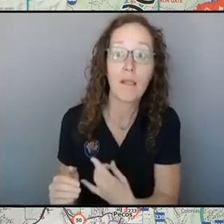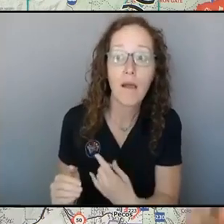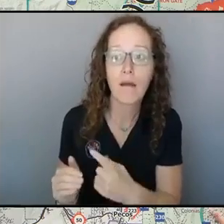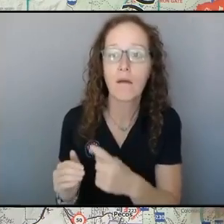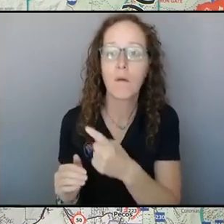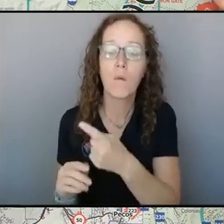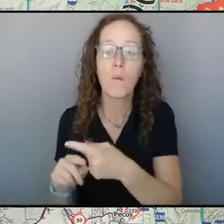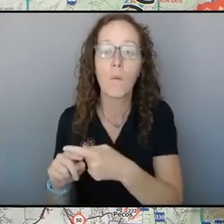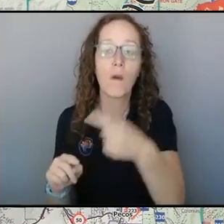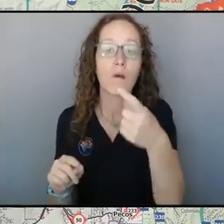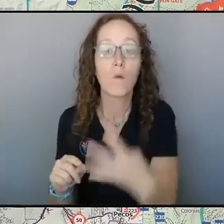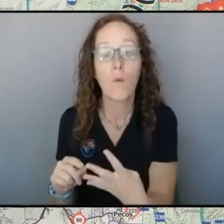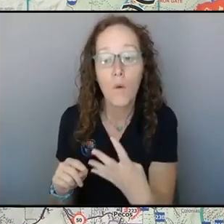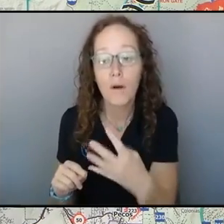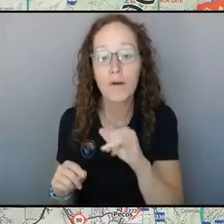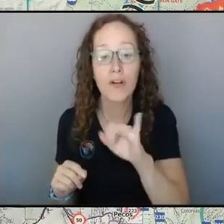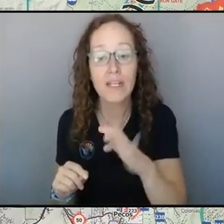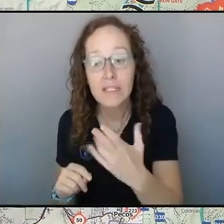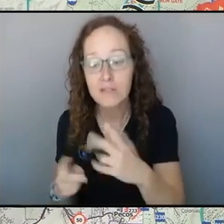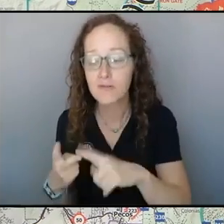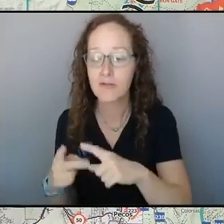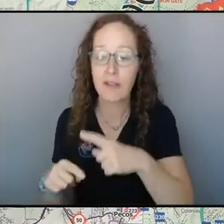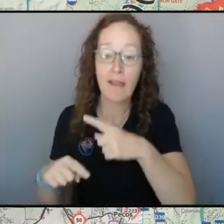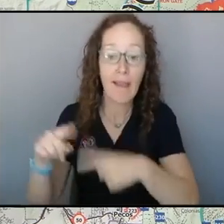these heavier fuels there because we've had such